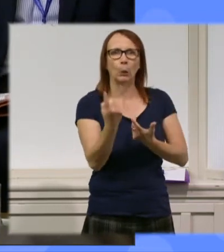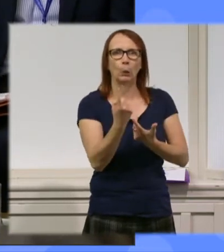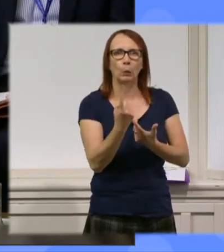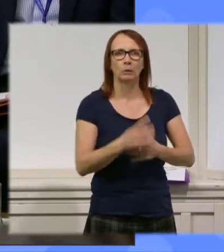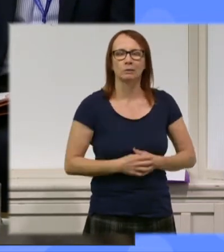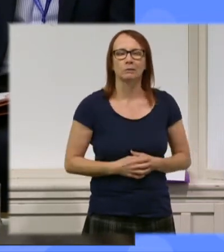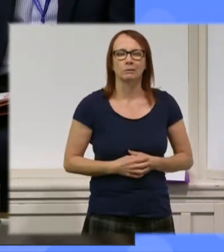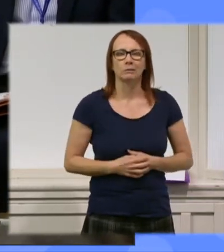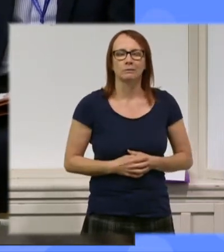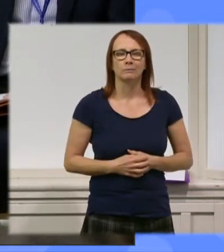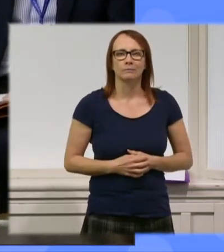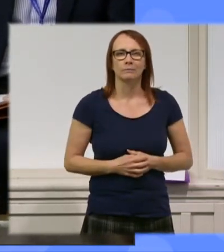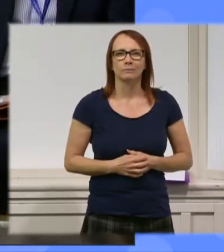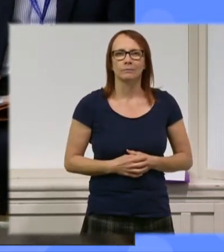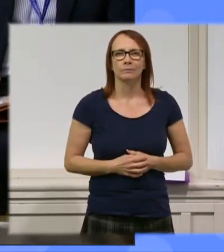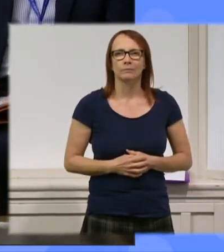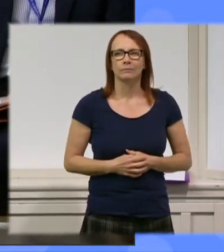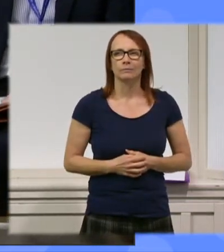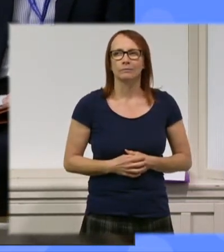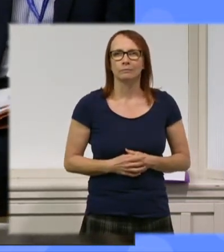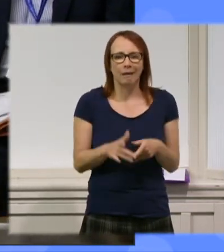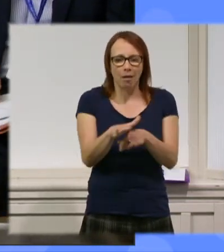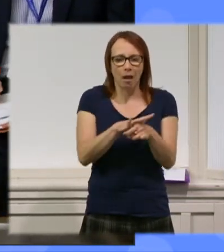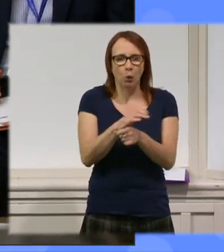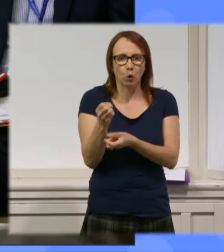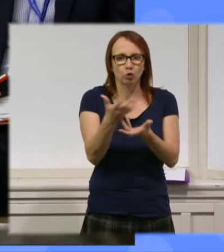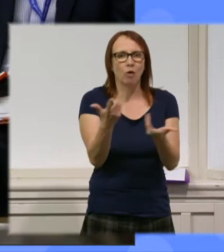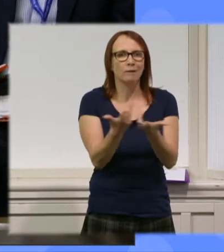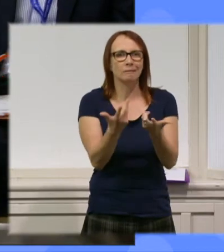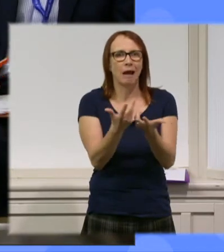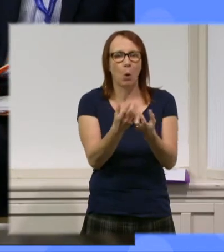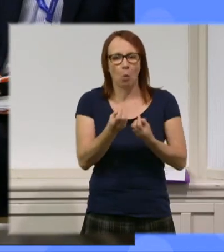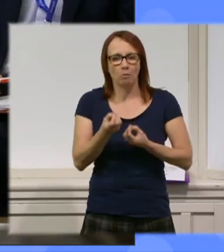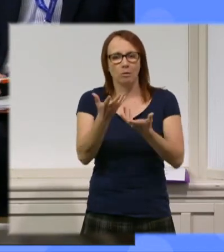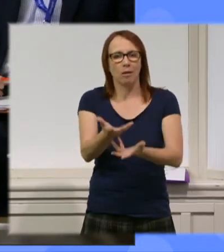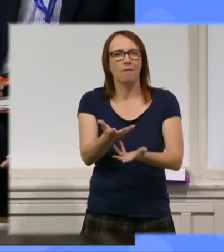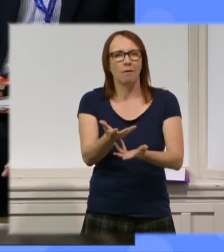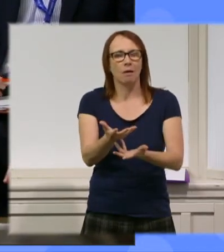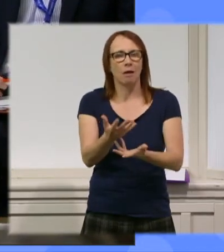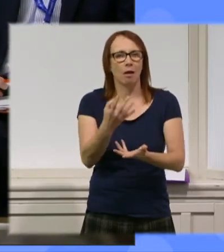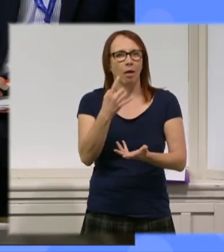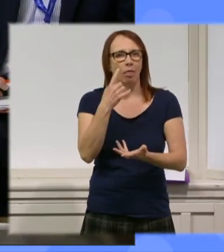and how local services are delivered I think there's a great appetite not just